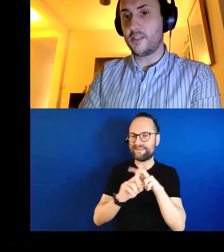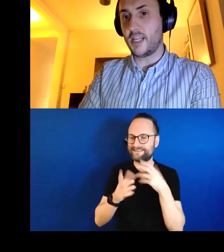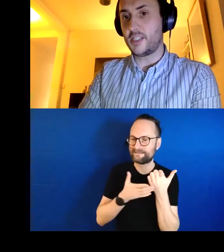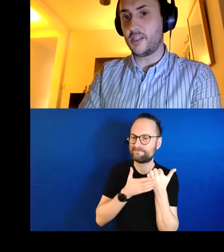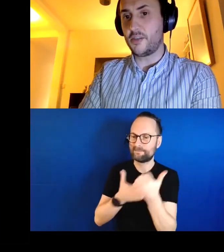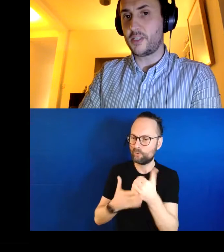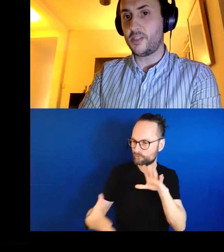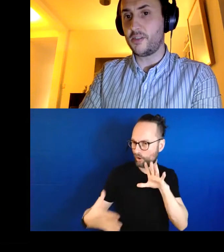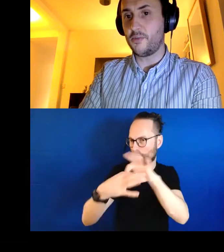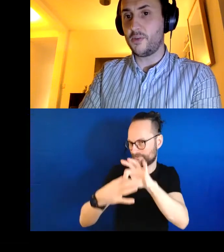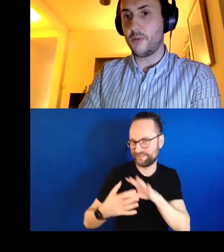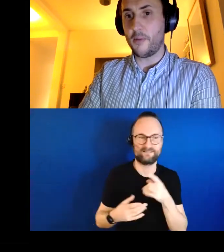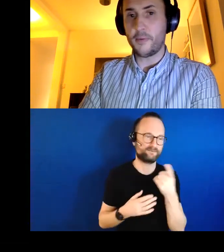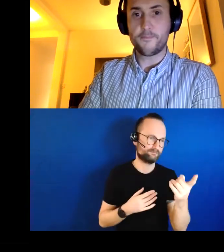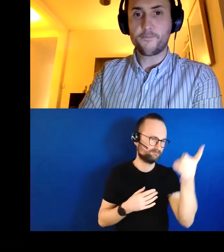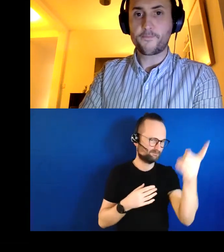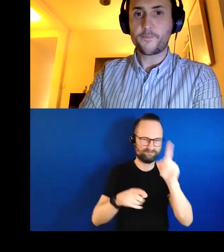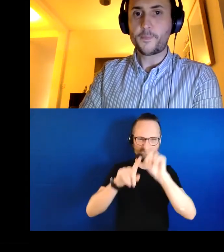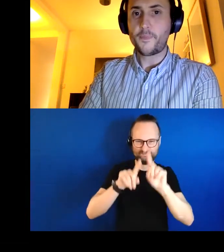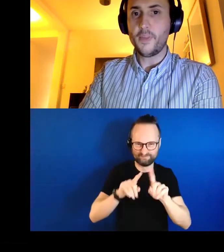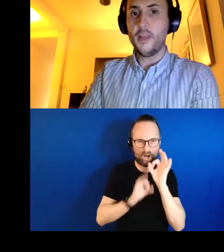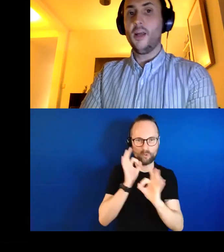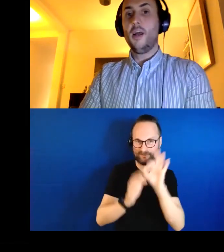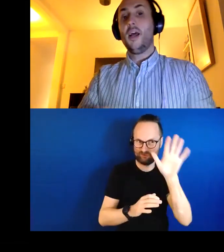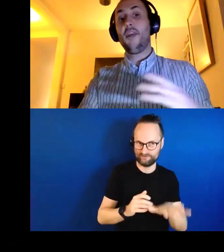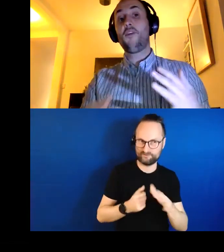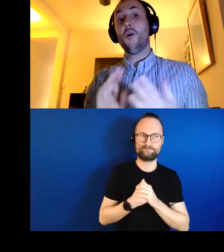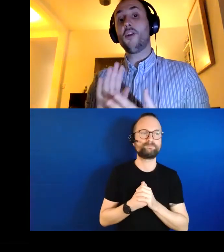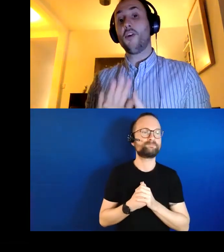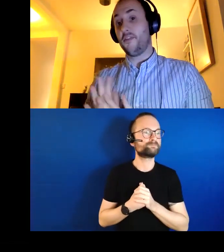are you under 18, do you have health mobility or welfare issues that might make this situation more difficult and would you like to be contacted.